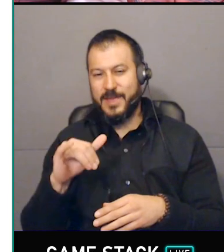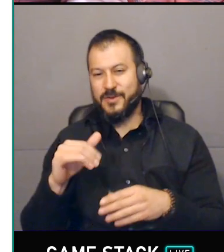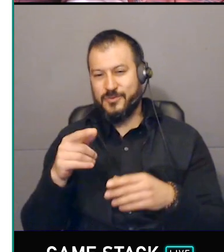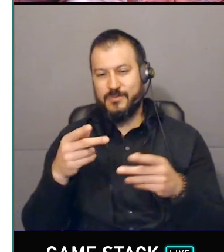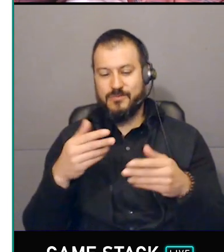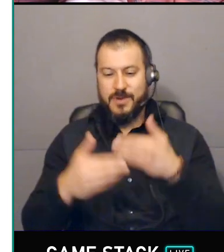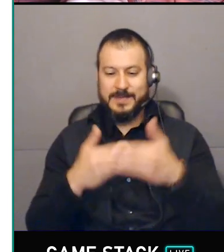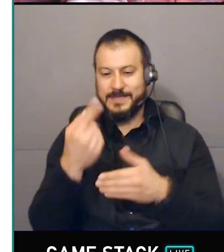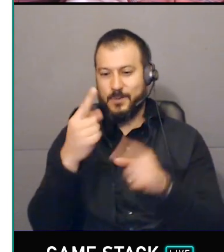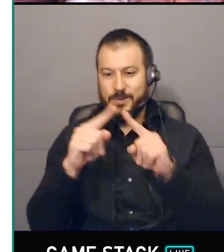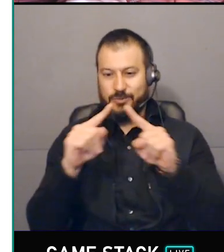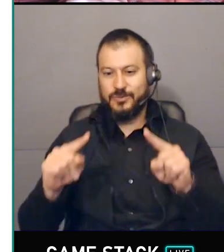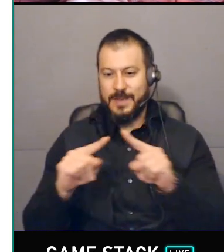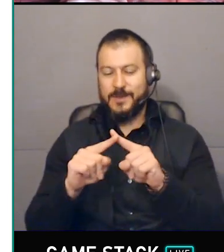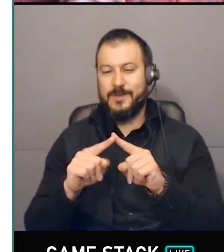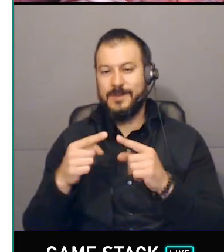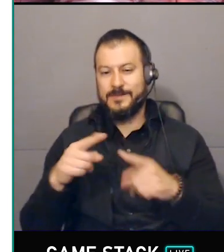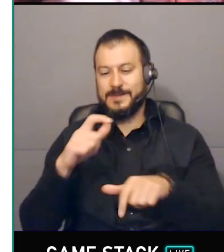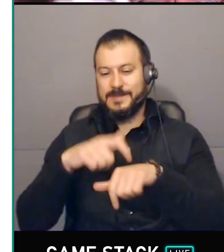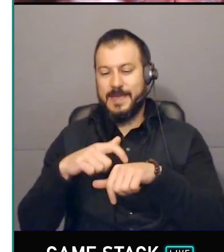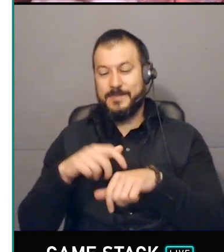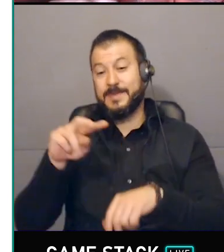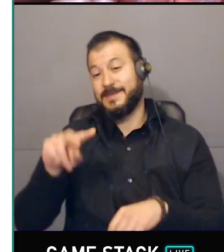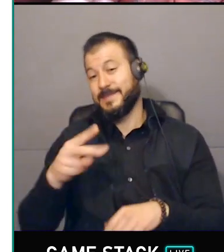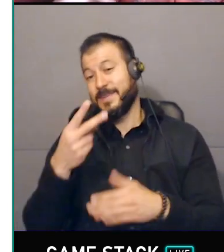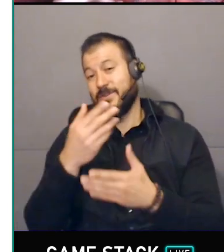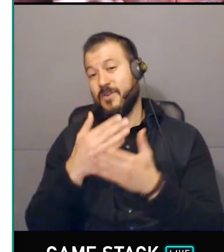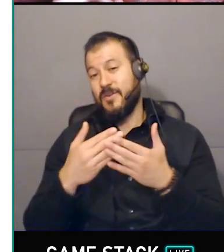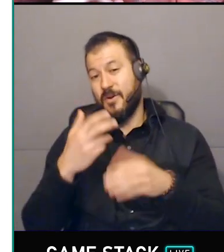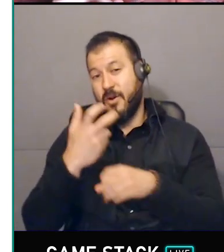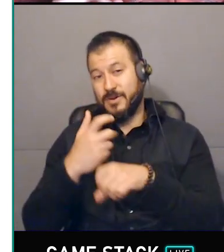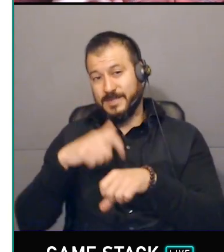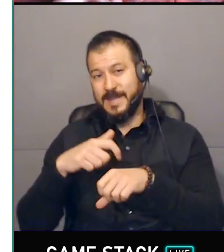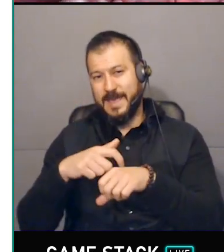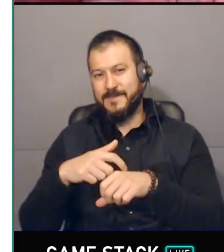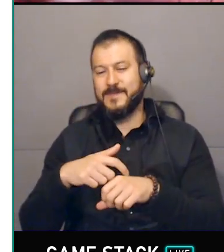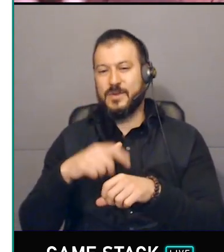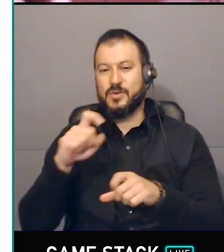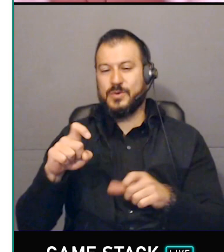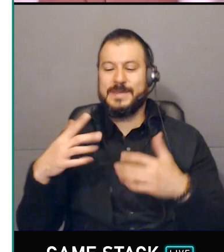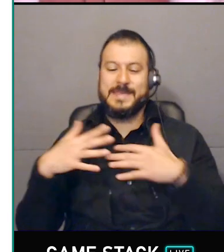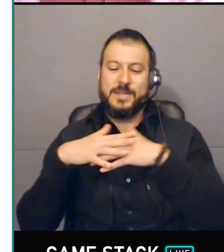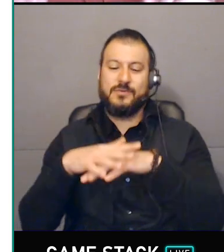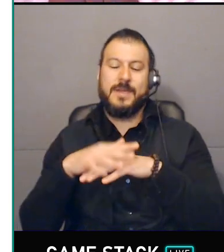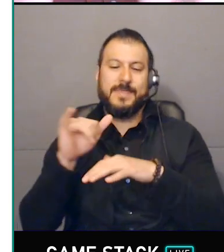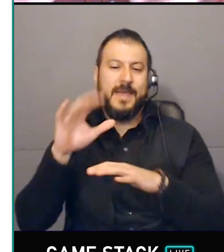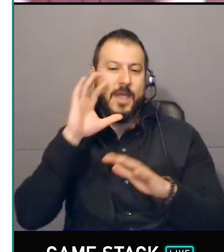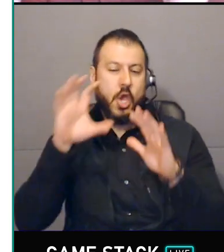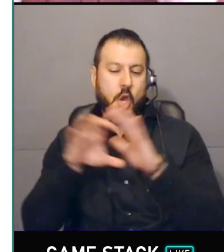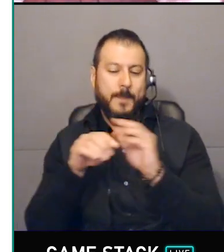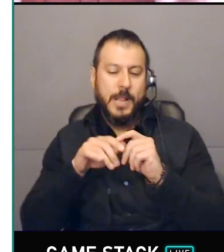time. And the second hard part is actually the integral itself, because you need to integrate the illumination over the